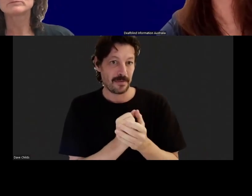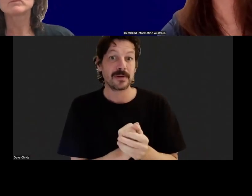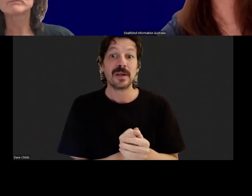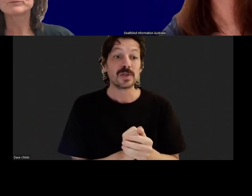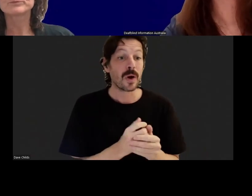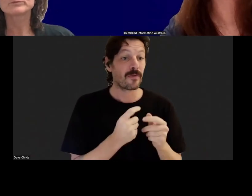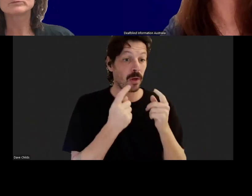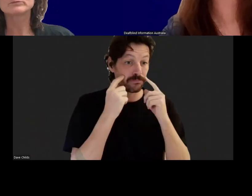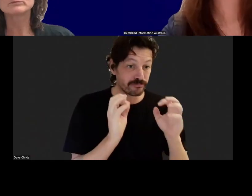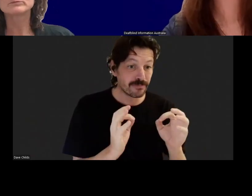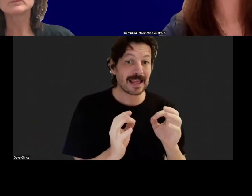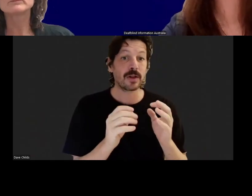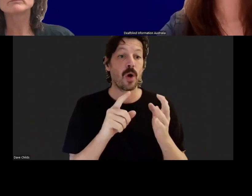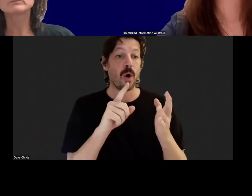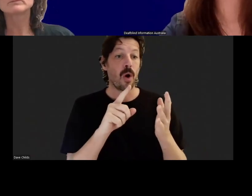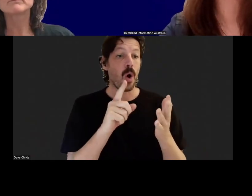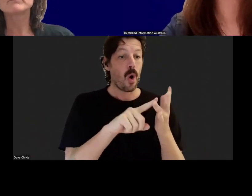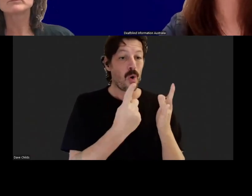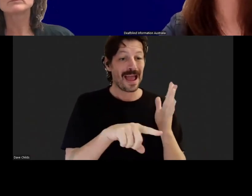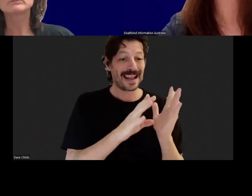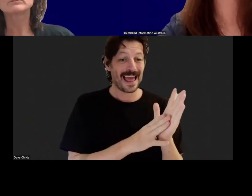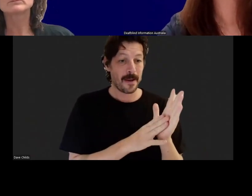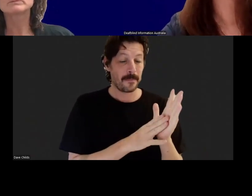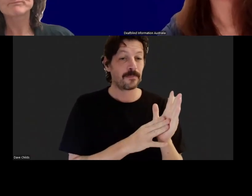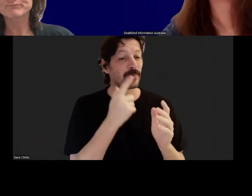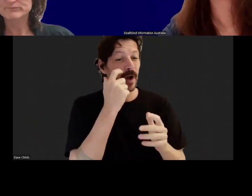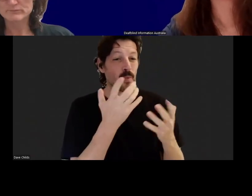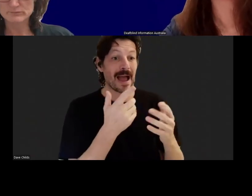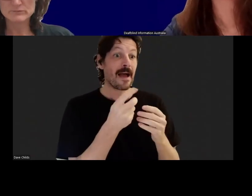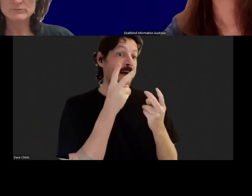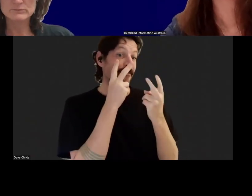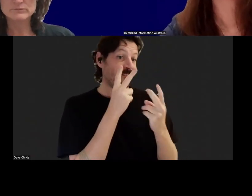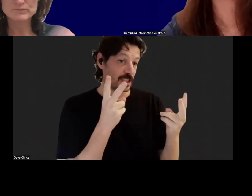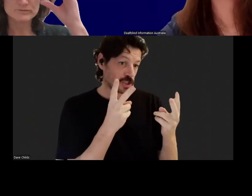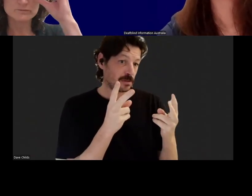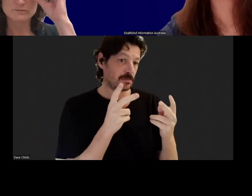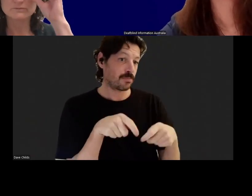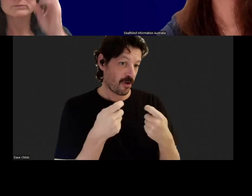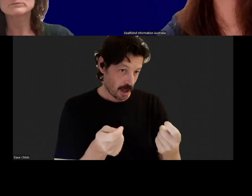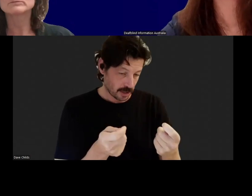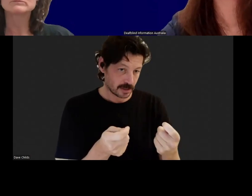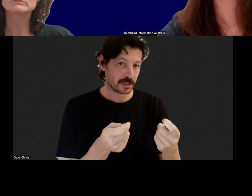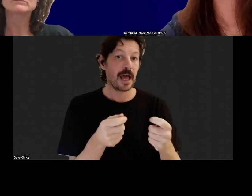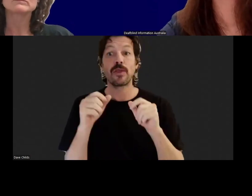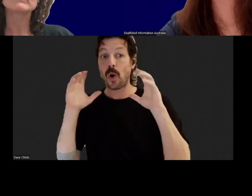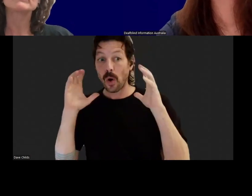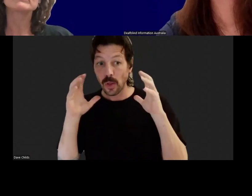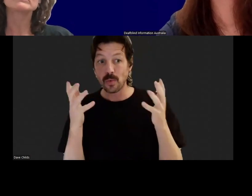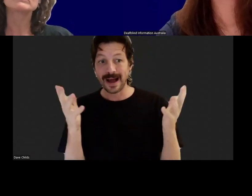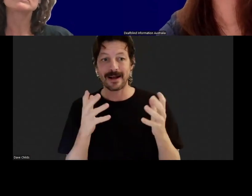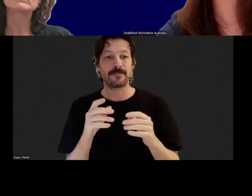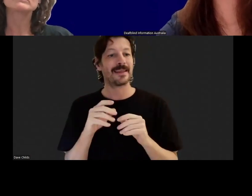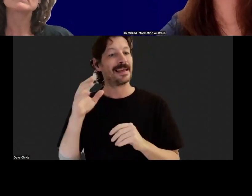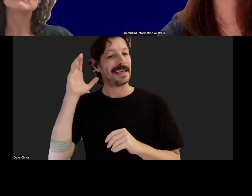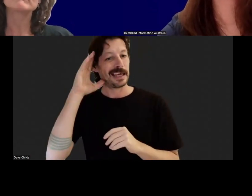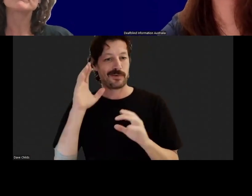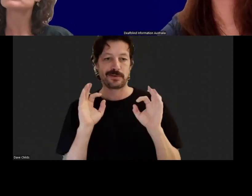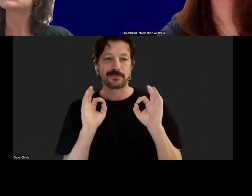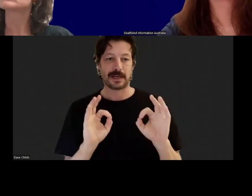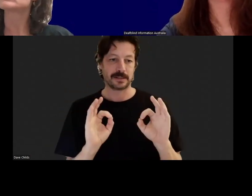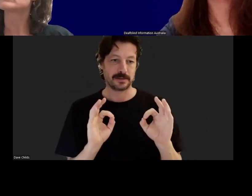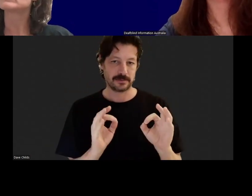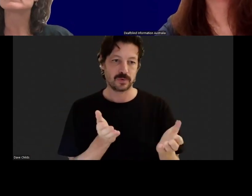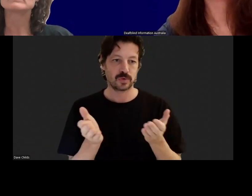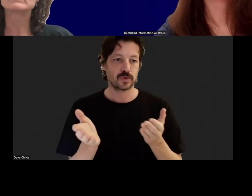under vision providers or deafblind providers and the audiology under hearing specialist services.